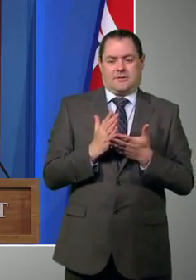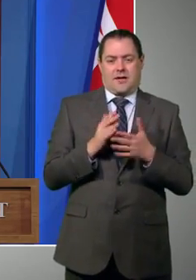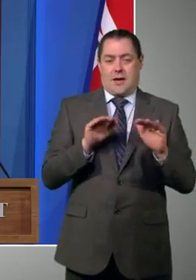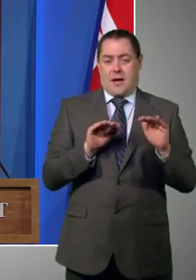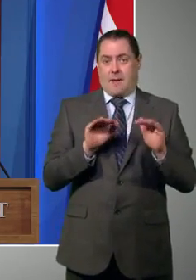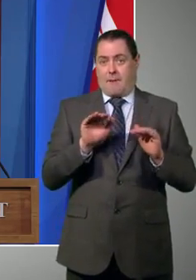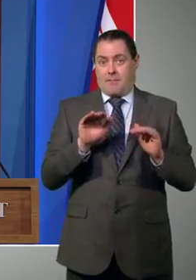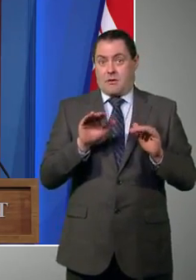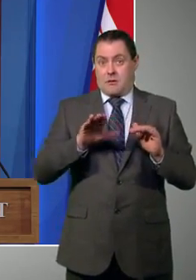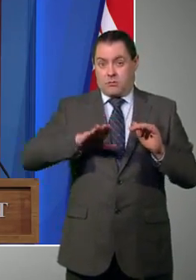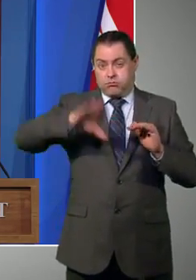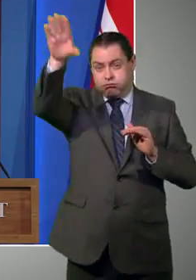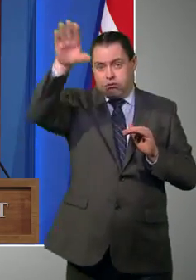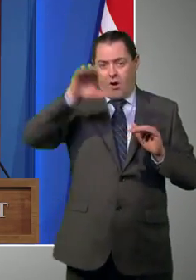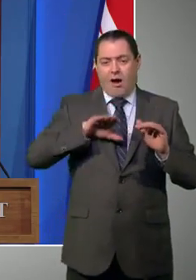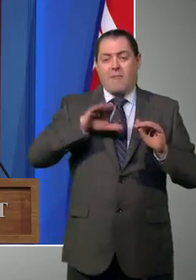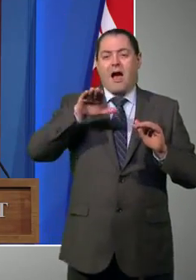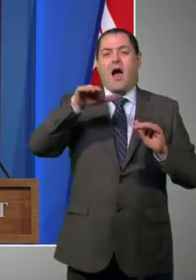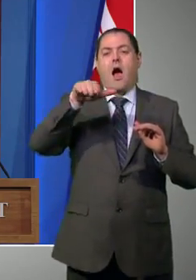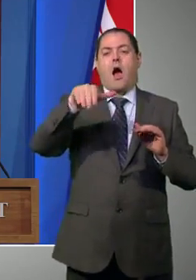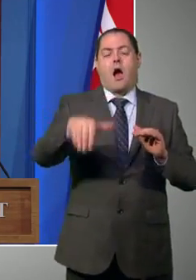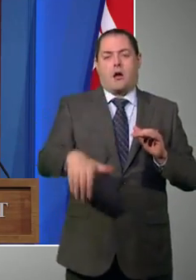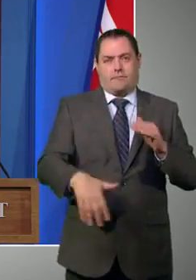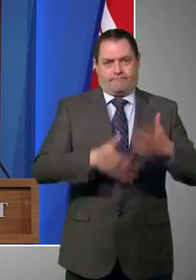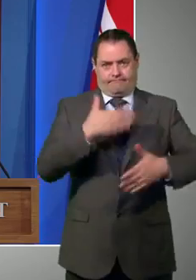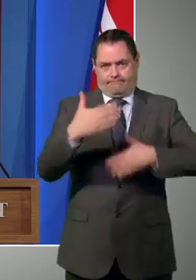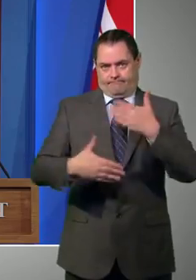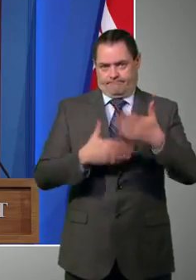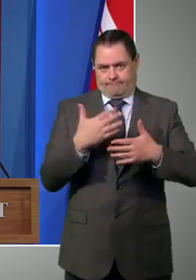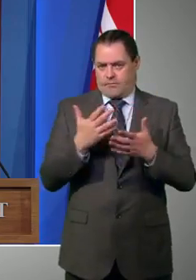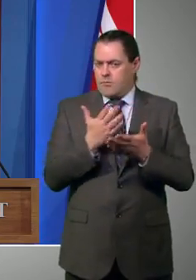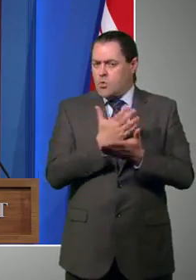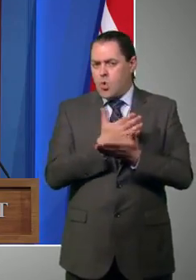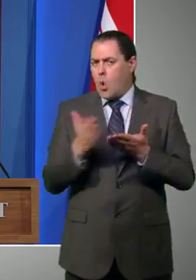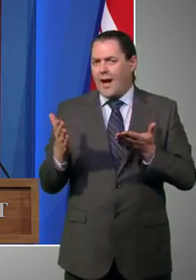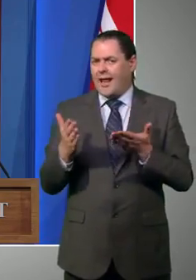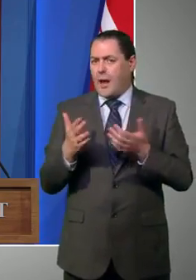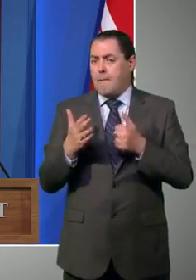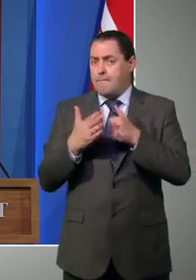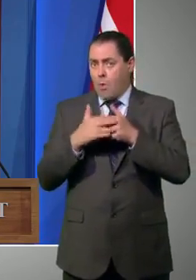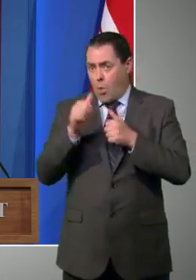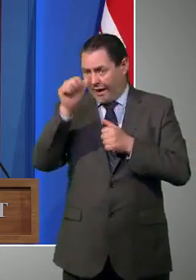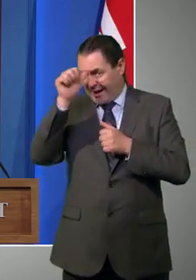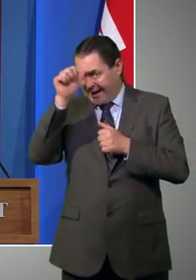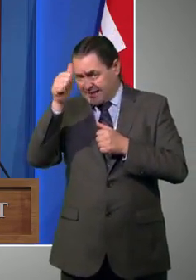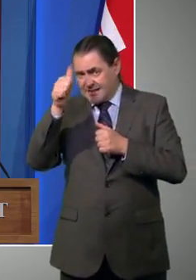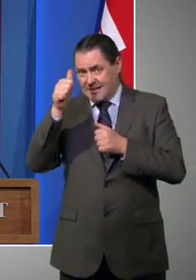whether that is a rise in the